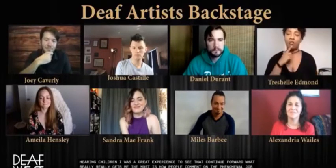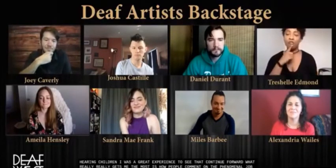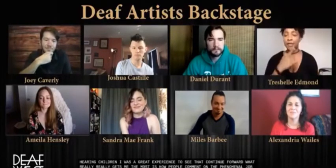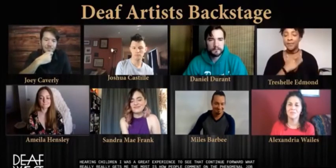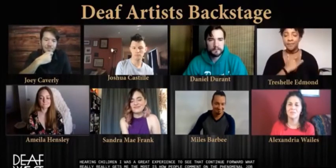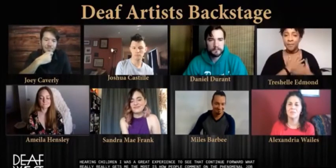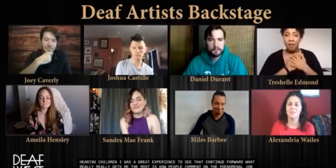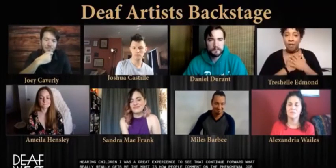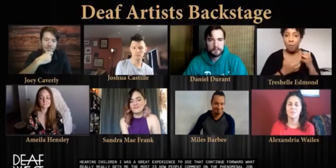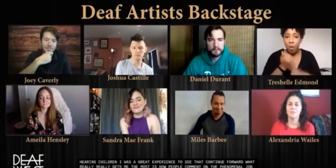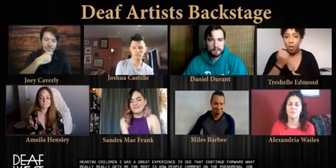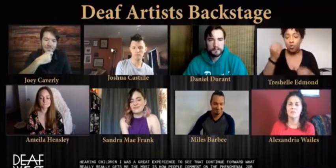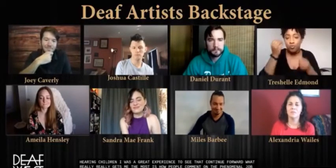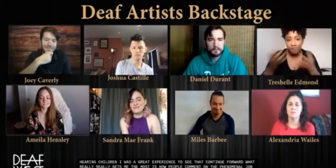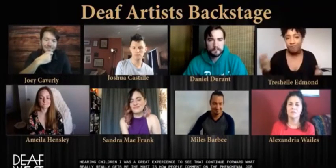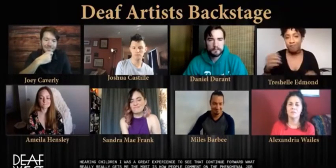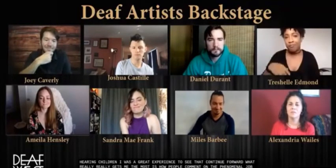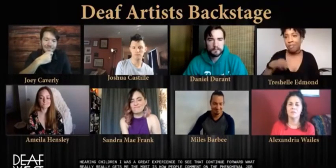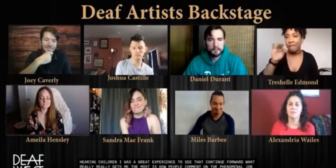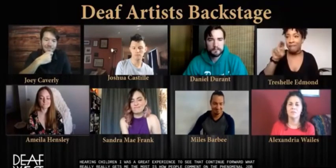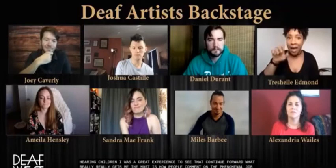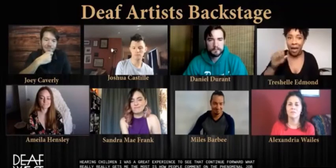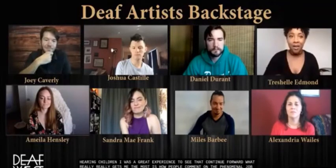lives, and I'm really really thankful to have been a part of this.